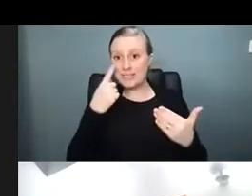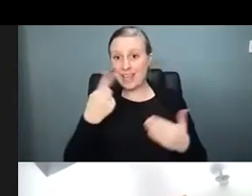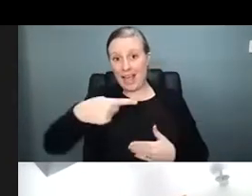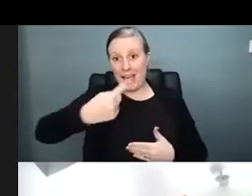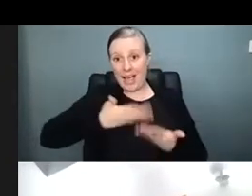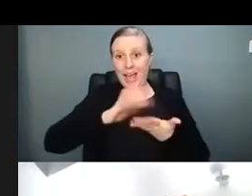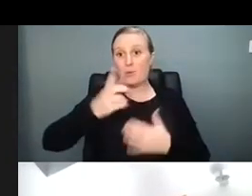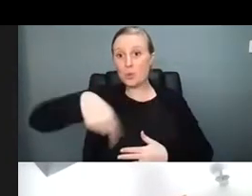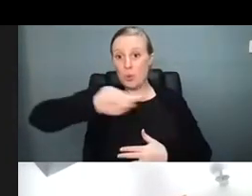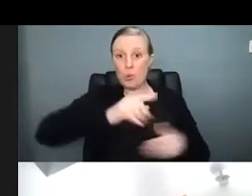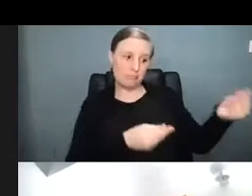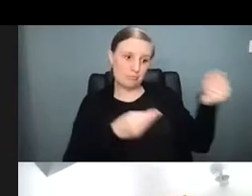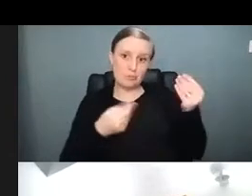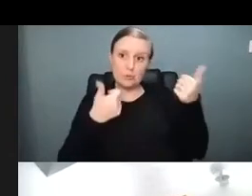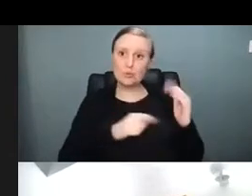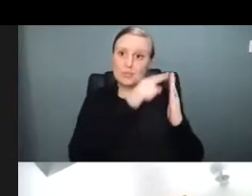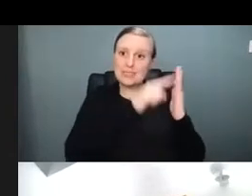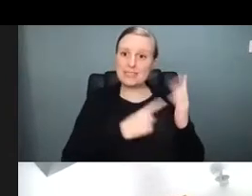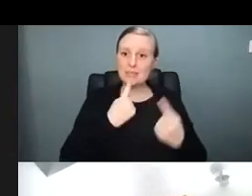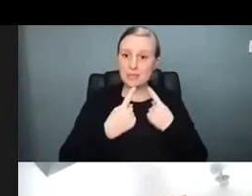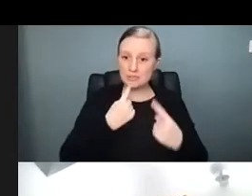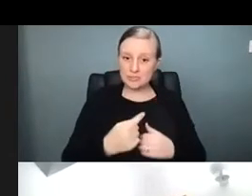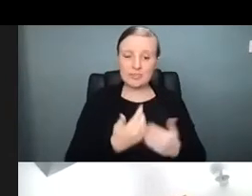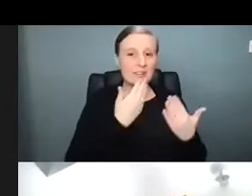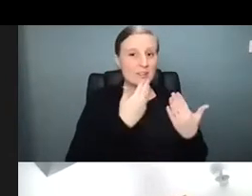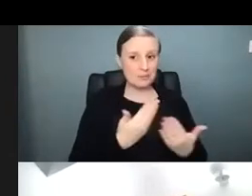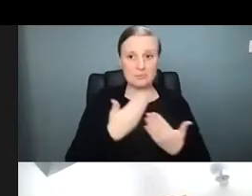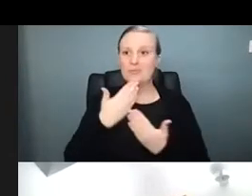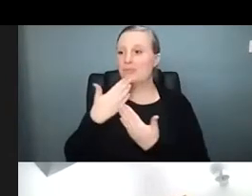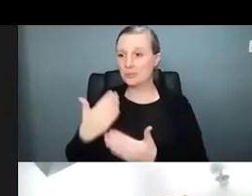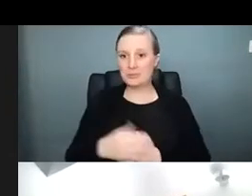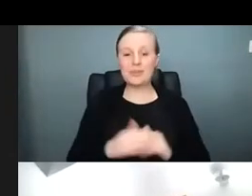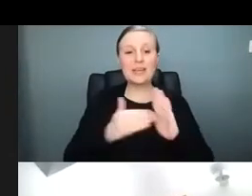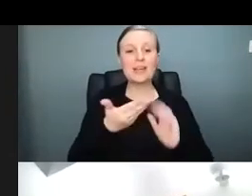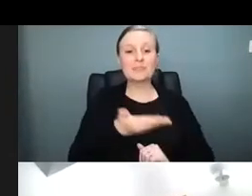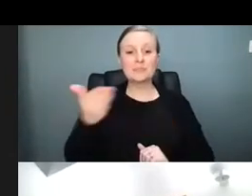Thanks Lyndall. And so now we're going to pass to distinguished professor Julian Thomas from